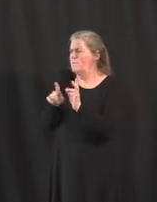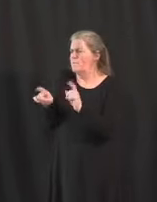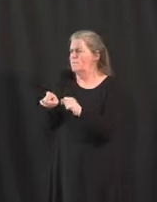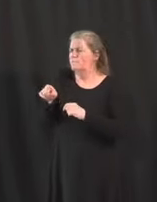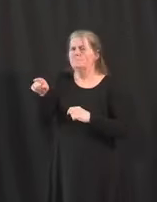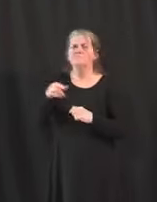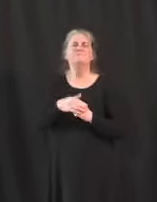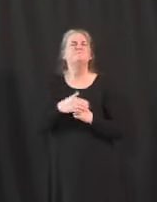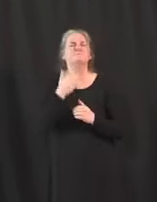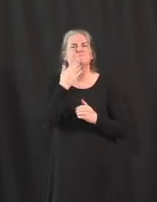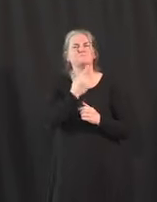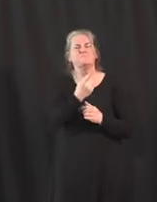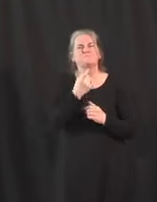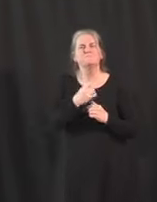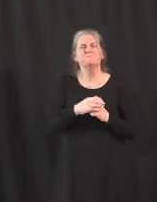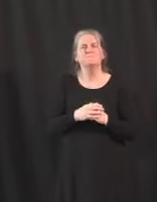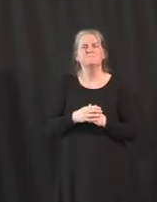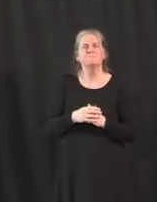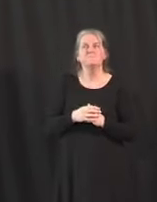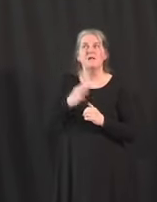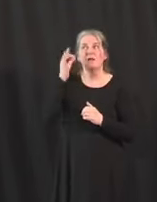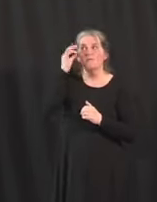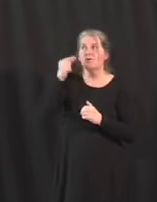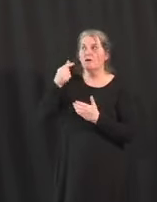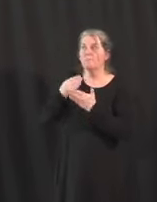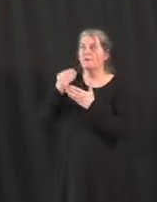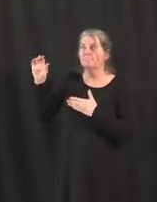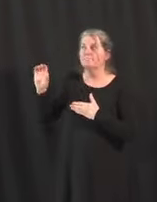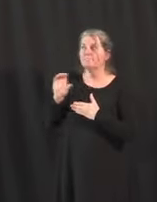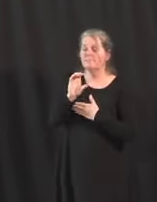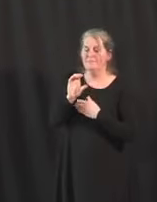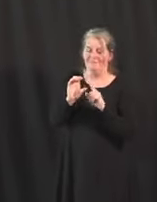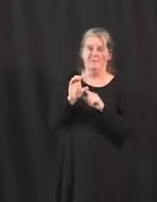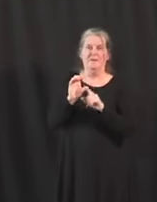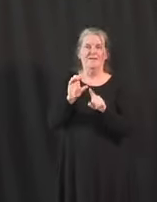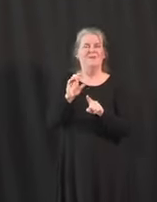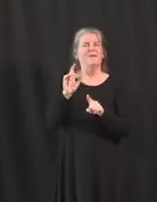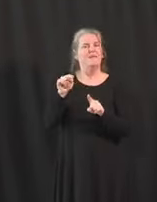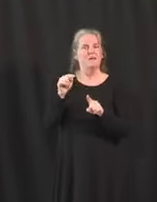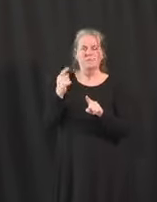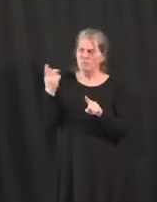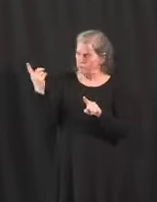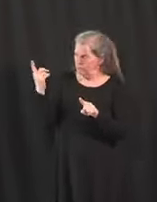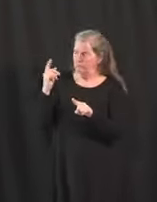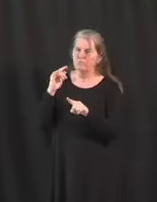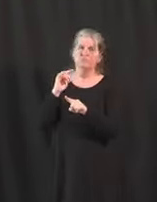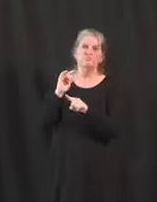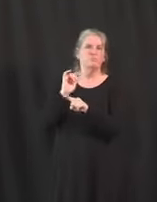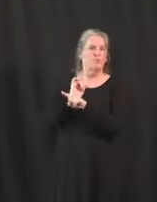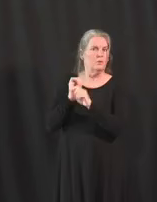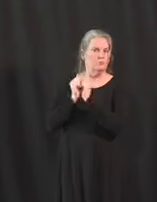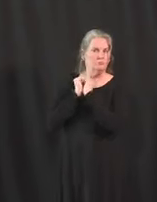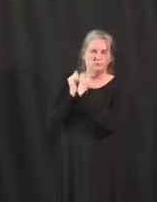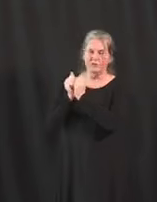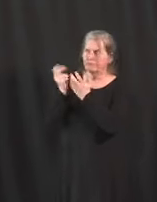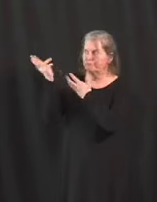ON FEDERAL SUPPORT, YOU KNOW, WE HAVE BEEN WORKING HAND AND GLOVE IN COMMUNICATIONS WITH THE FEDERAL GOVERNMENT.